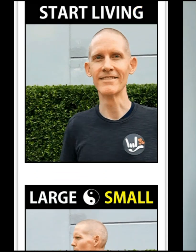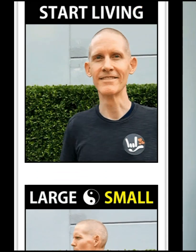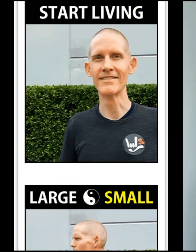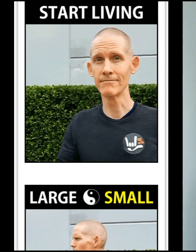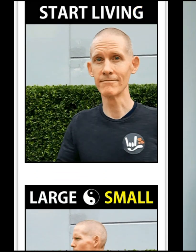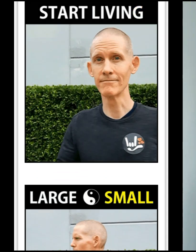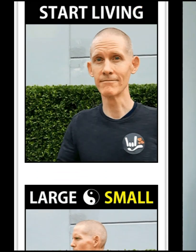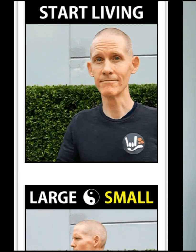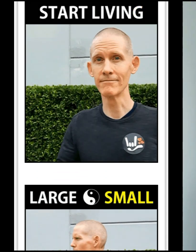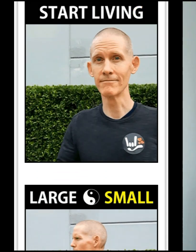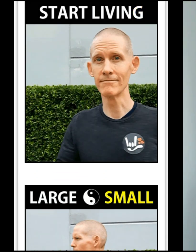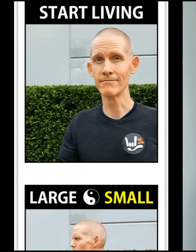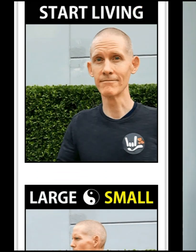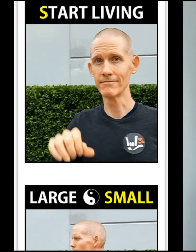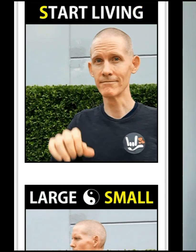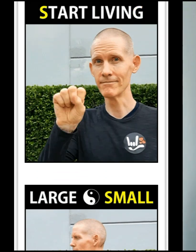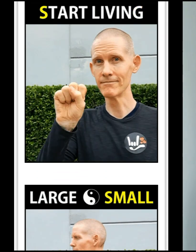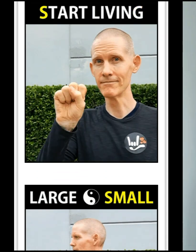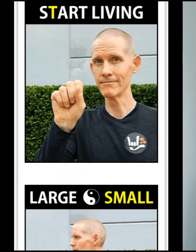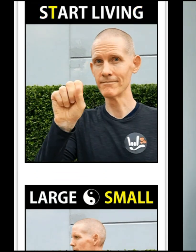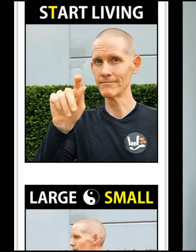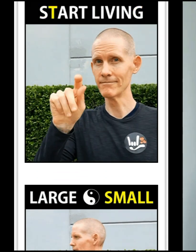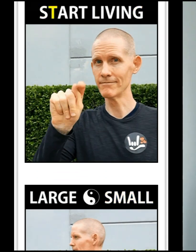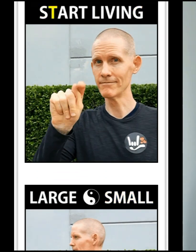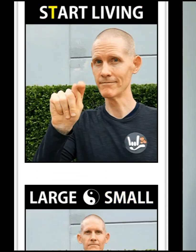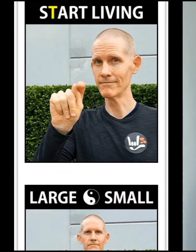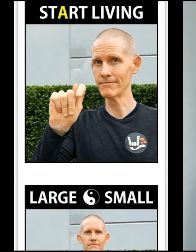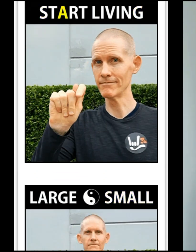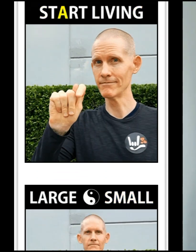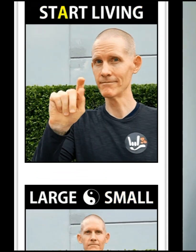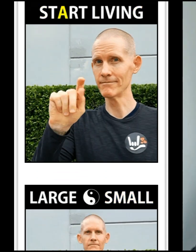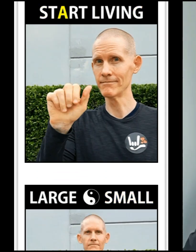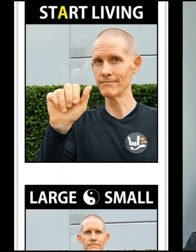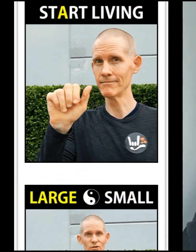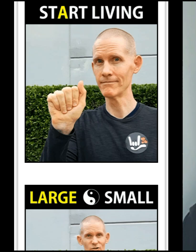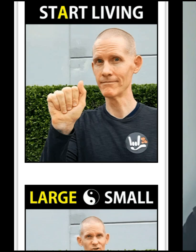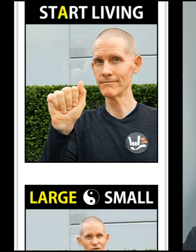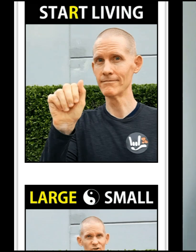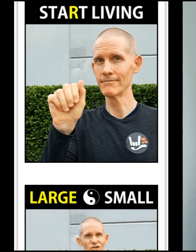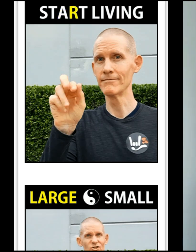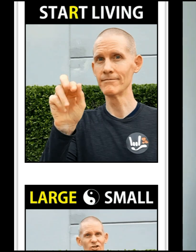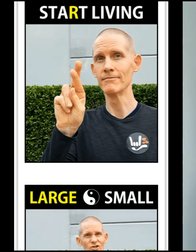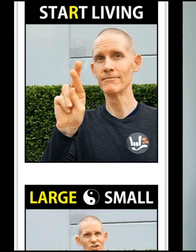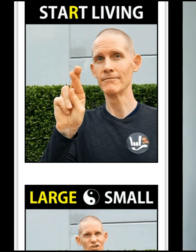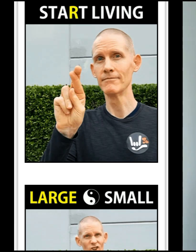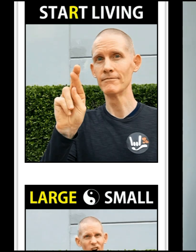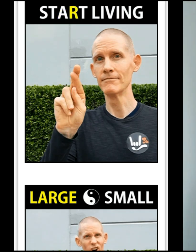you can sign with me, just do it practice, practice, practice just makes that mind body connection